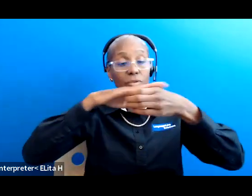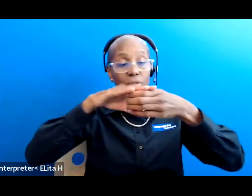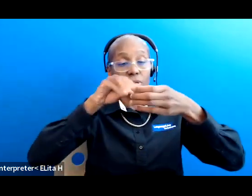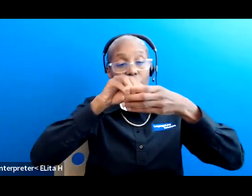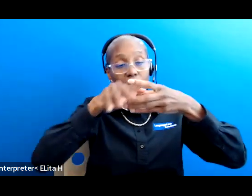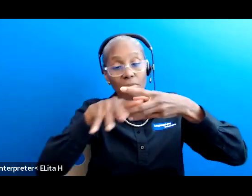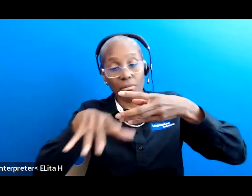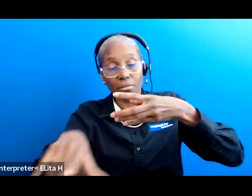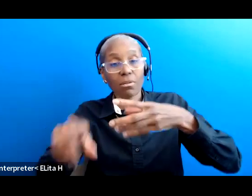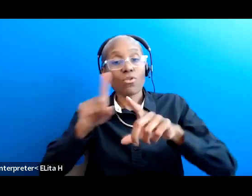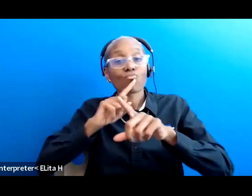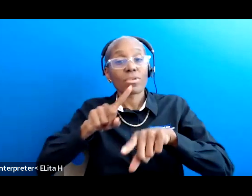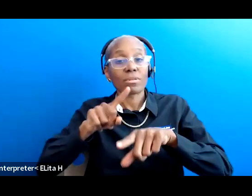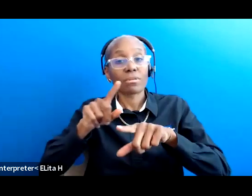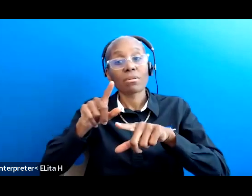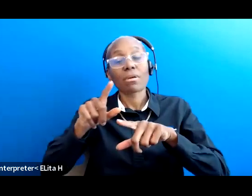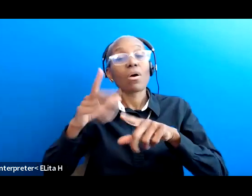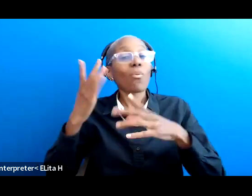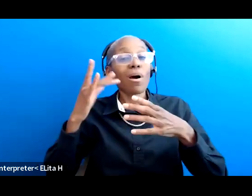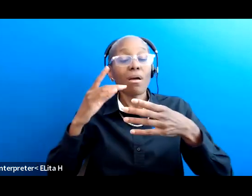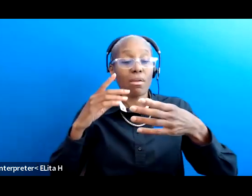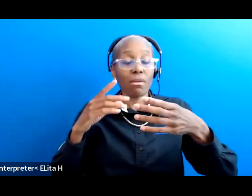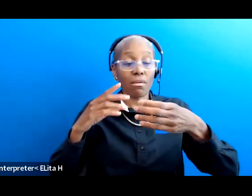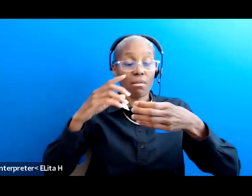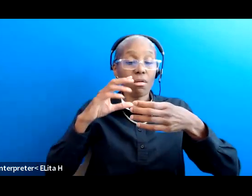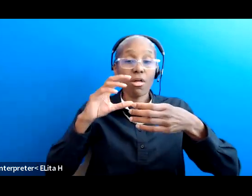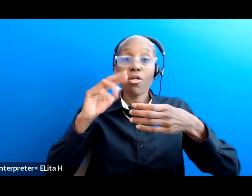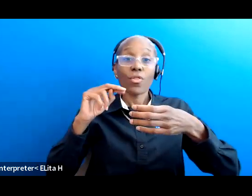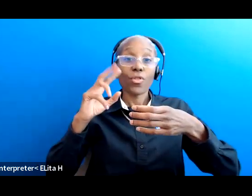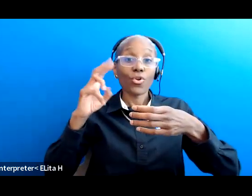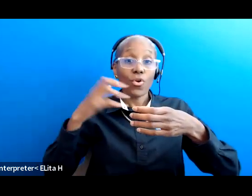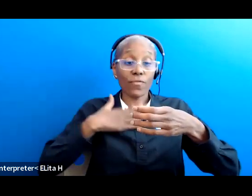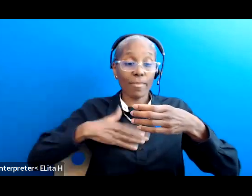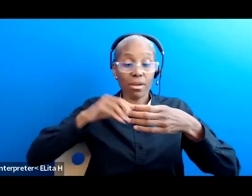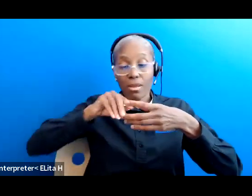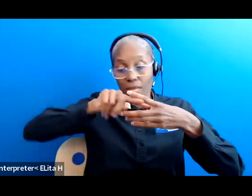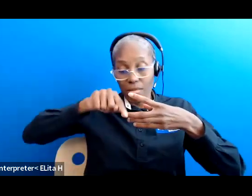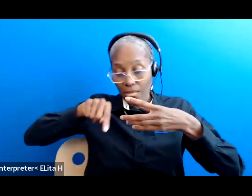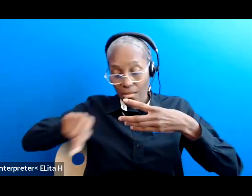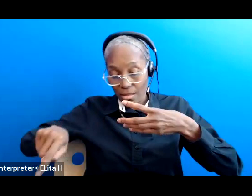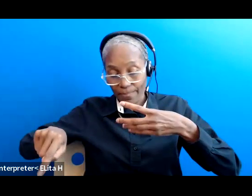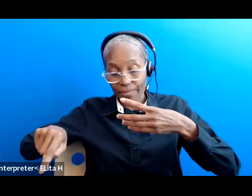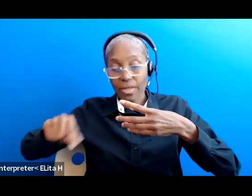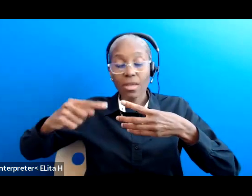And it's that lack of communication between the nerves in the body and that communication to and from the brain.